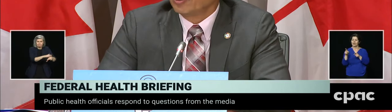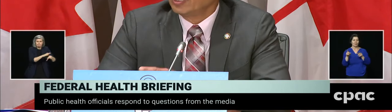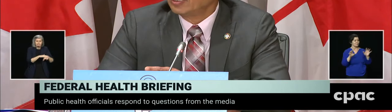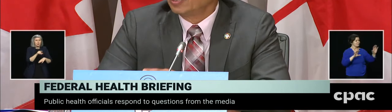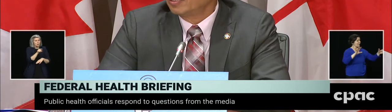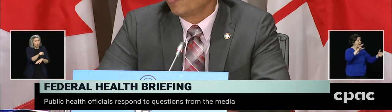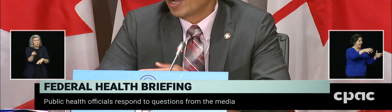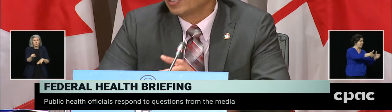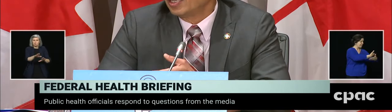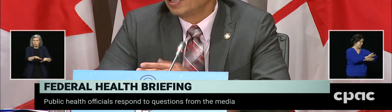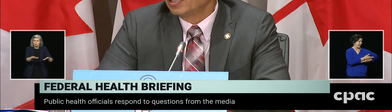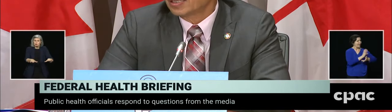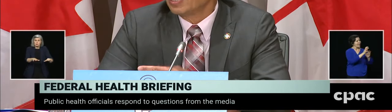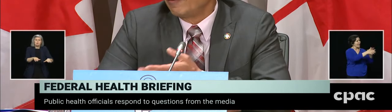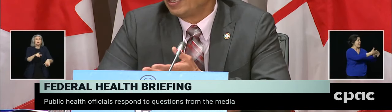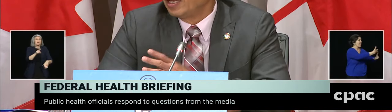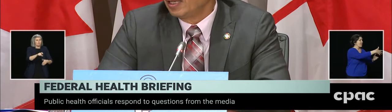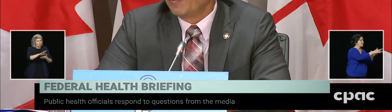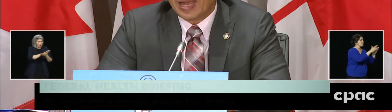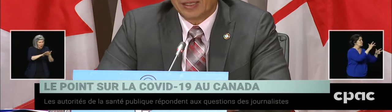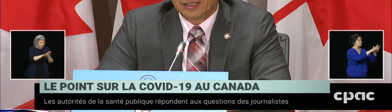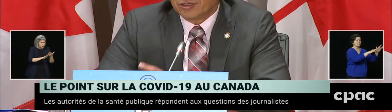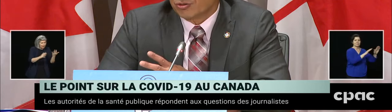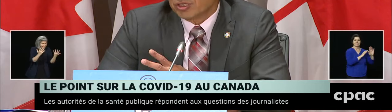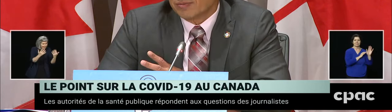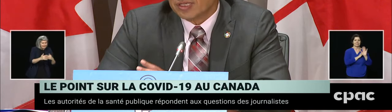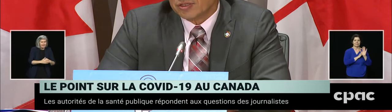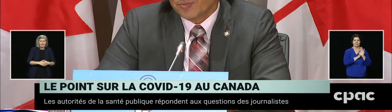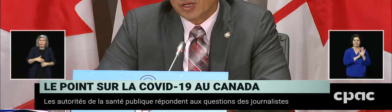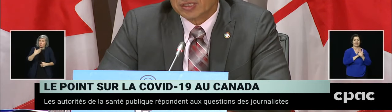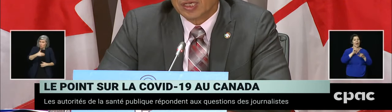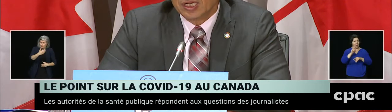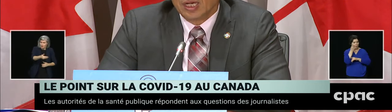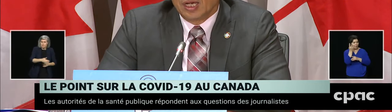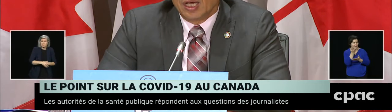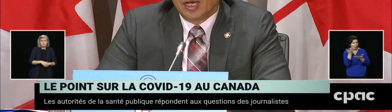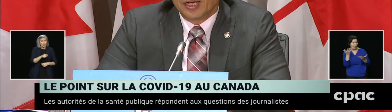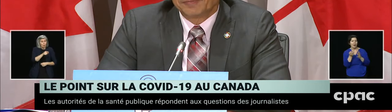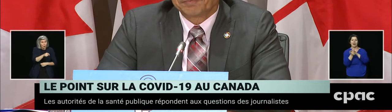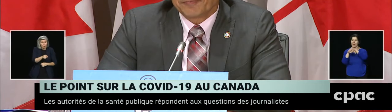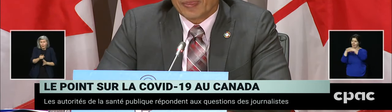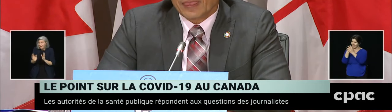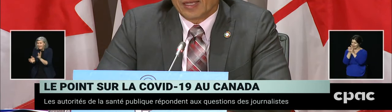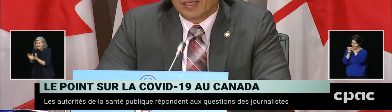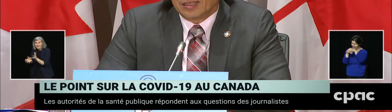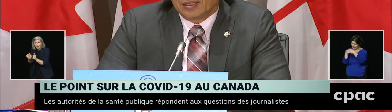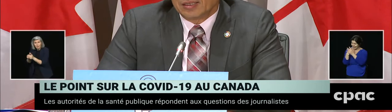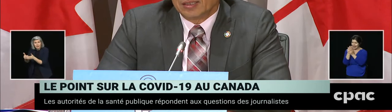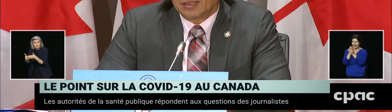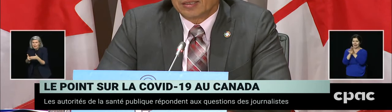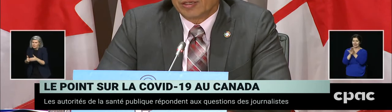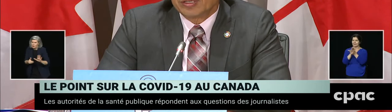FREQUENTLY, NOT TOUCH THE BABY,